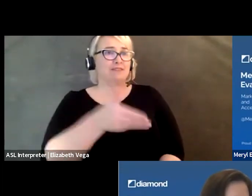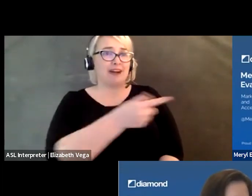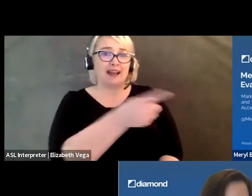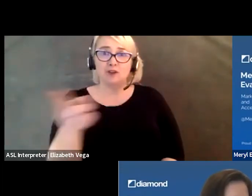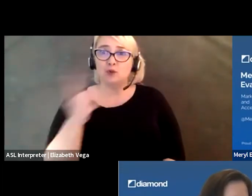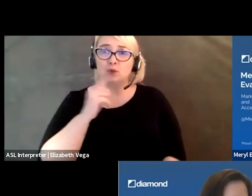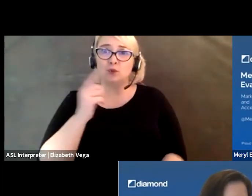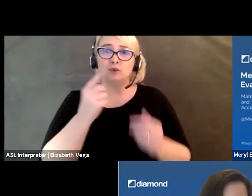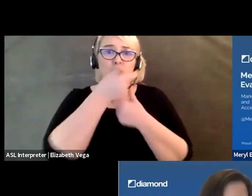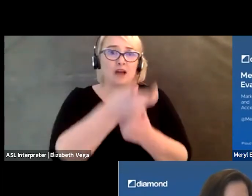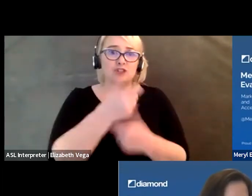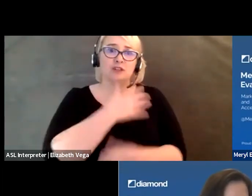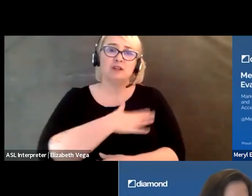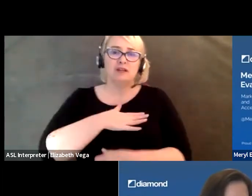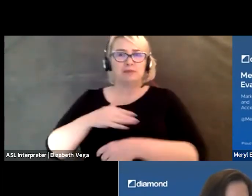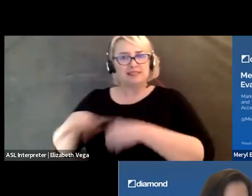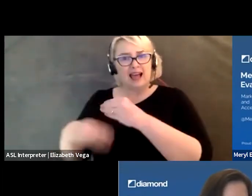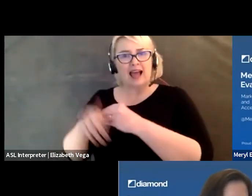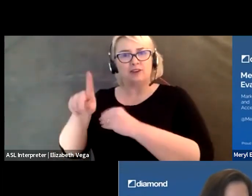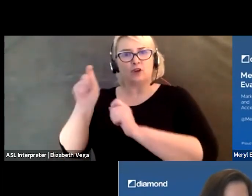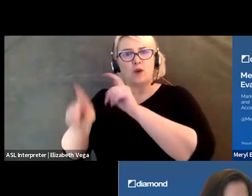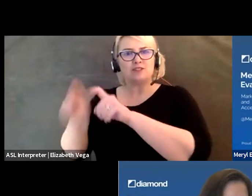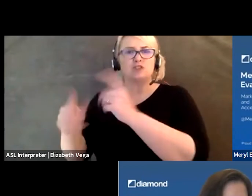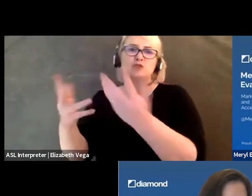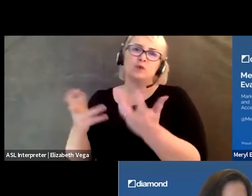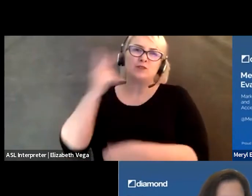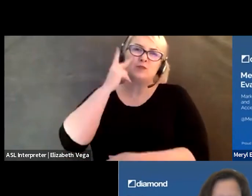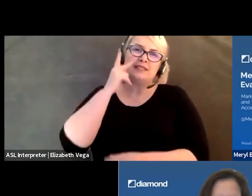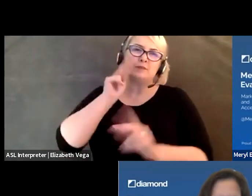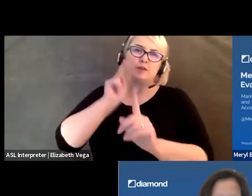perspective of other people beyond. We've been discussing this internally for a while.